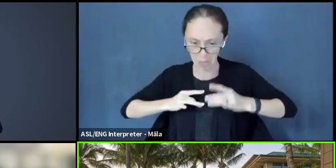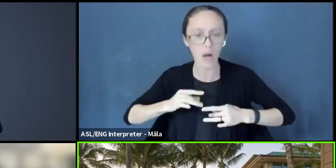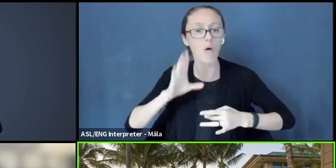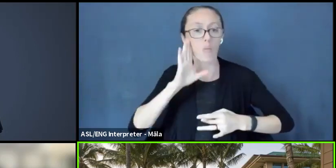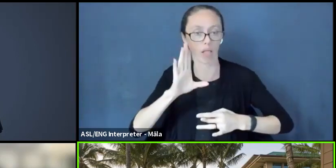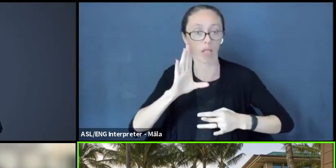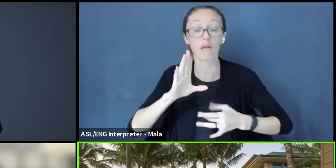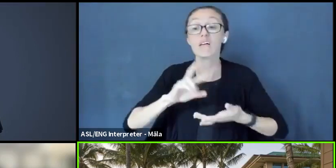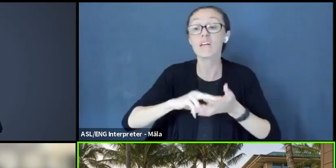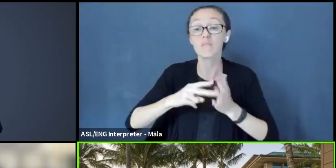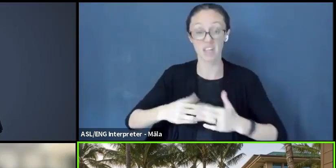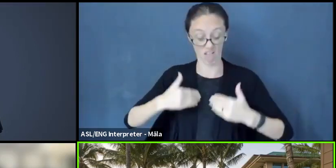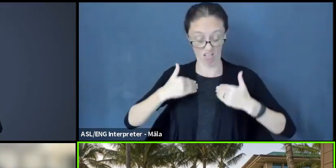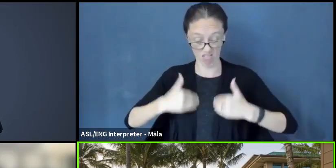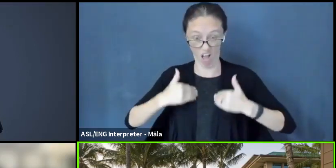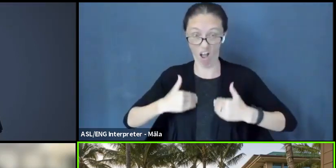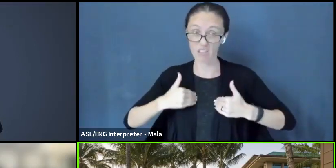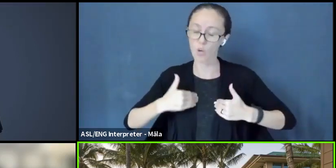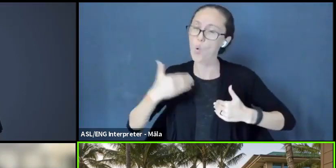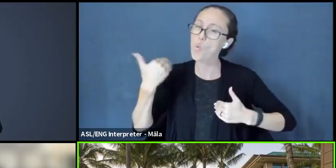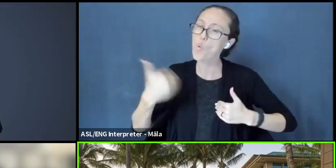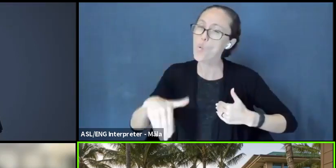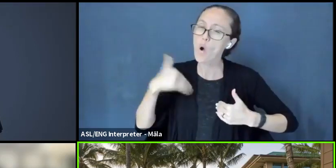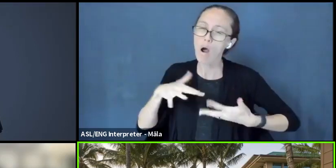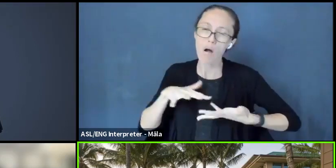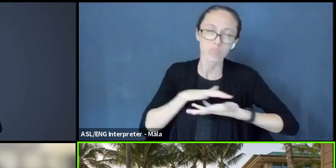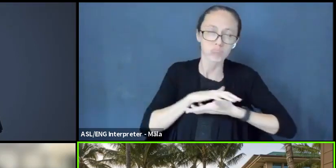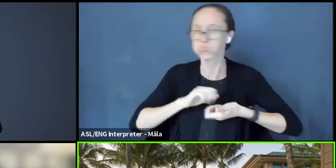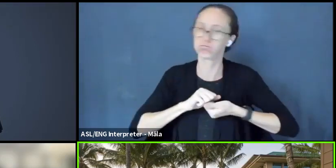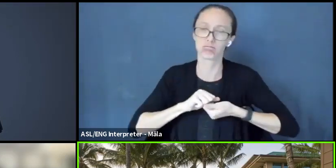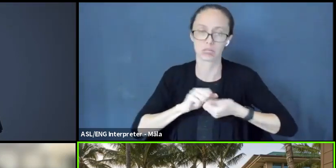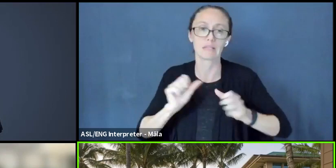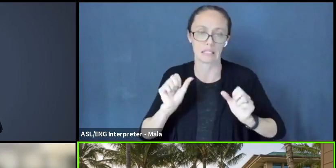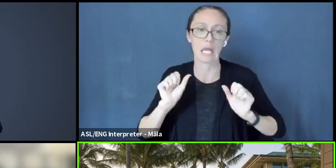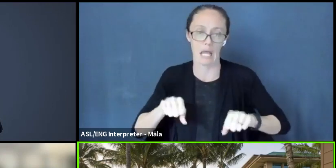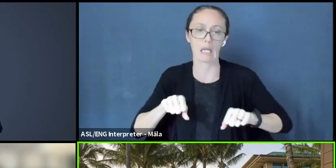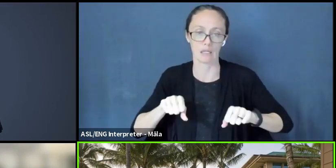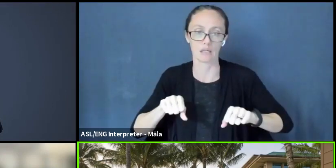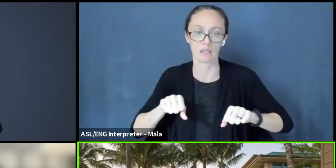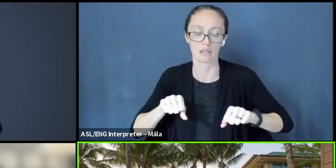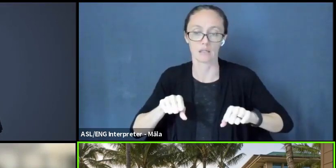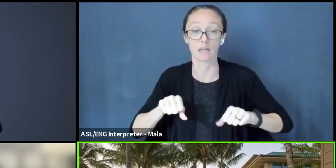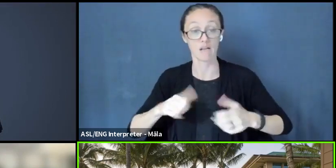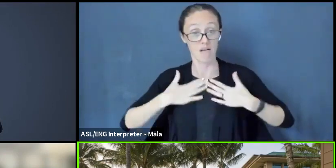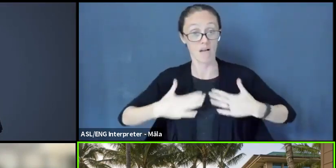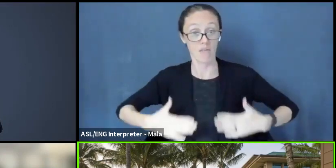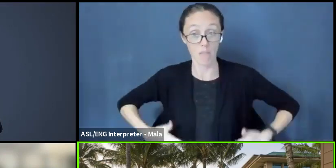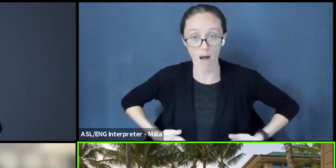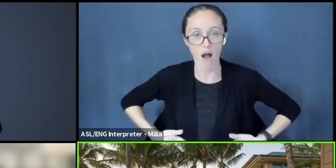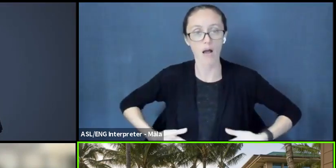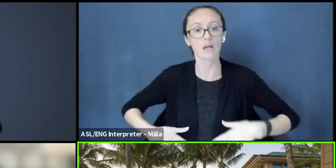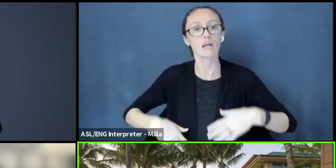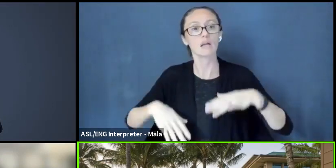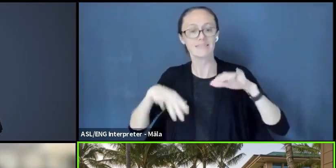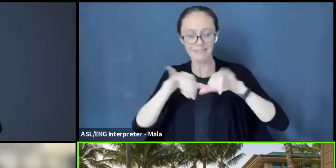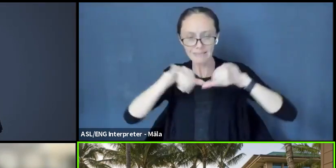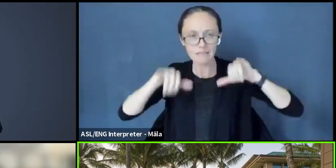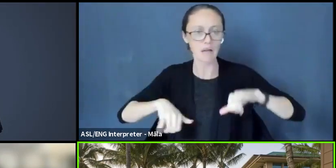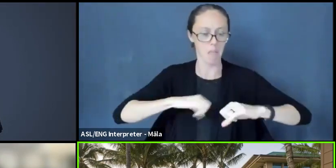to the lungs in particular. Body's immune response is like Army of the body.